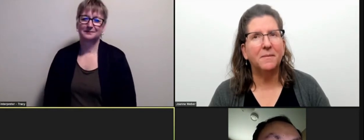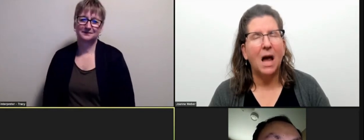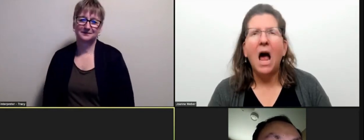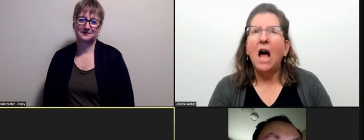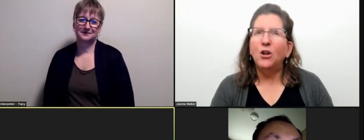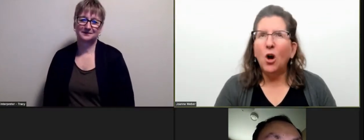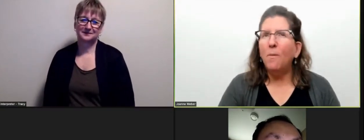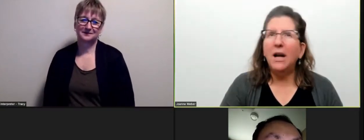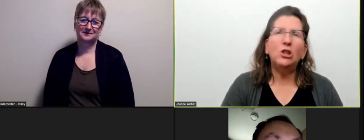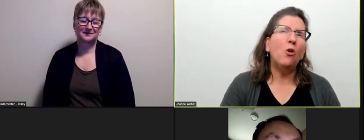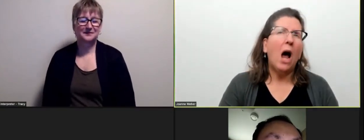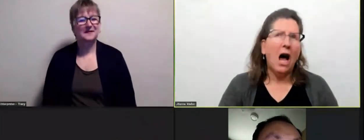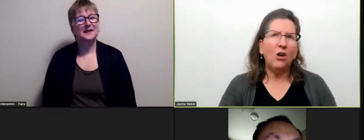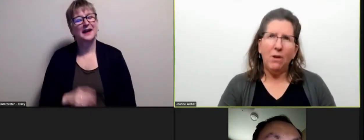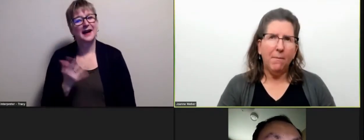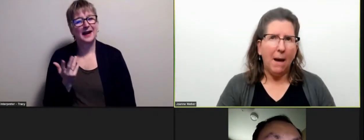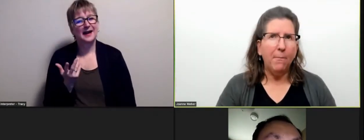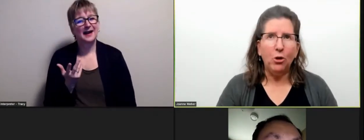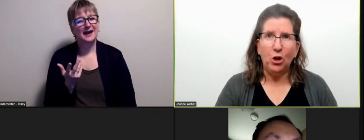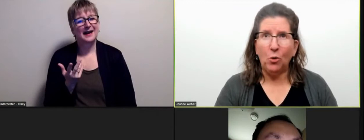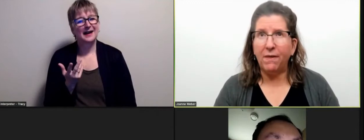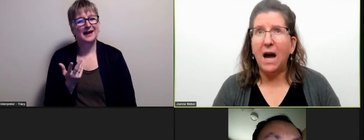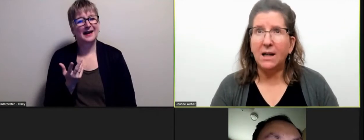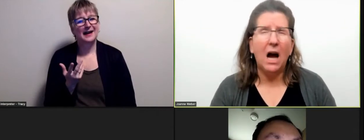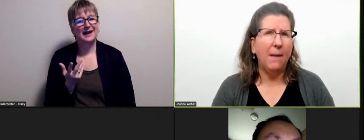Dr. Weber: You know Major I remember you at that time